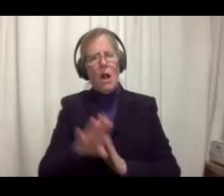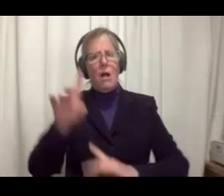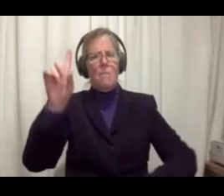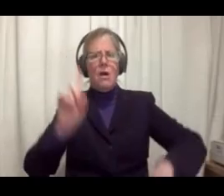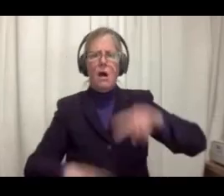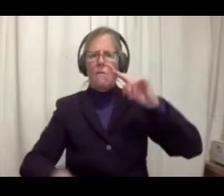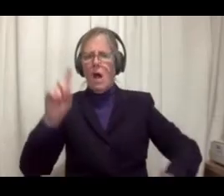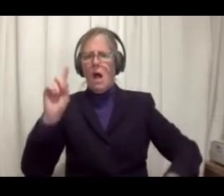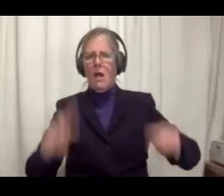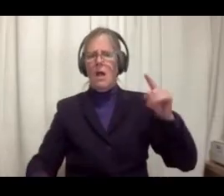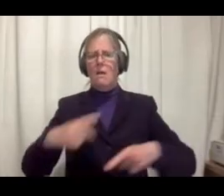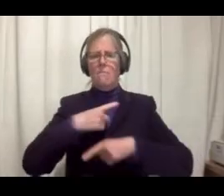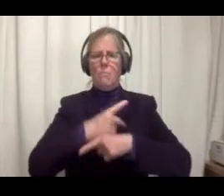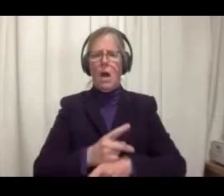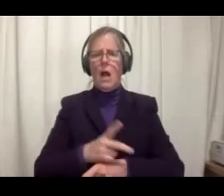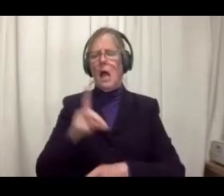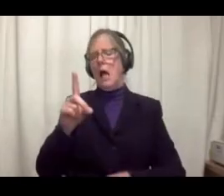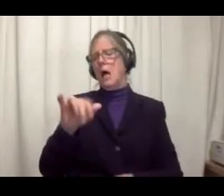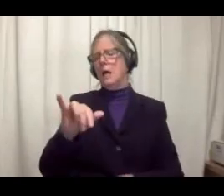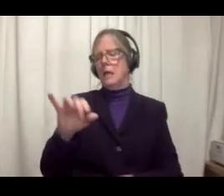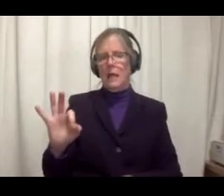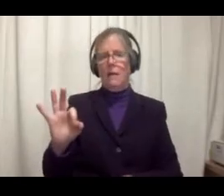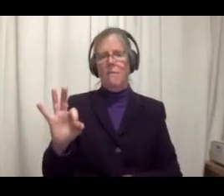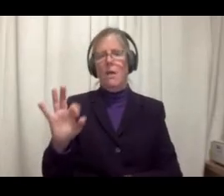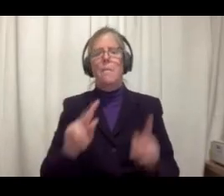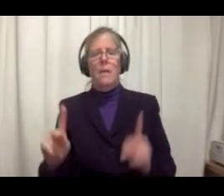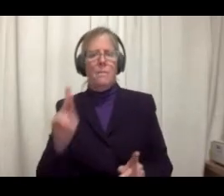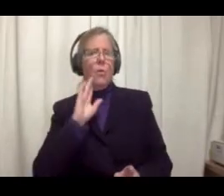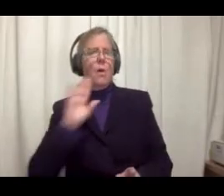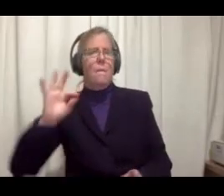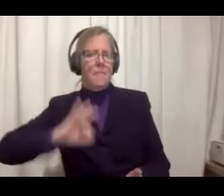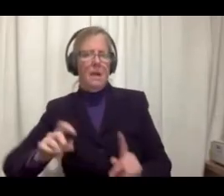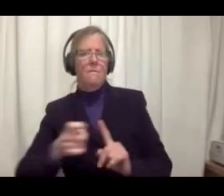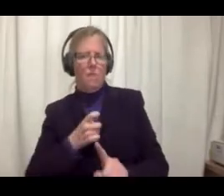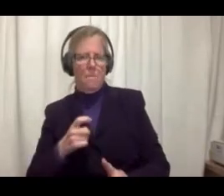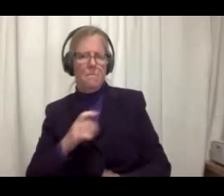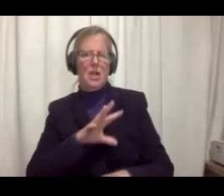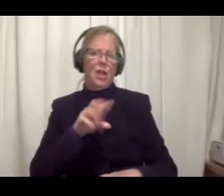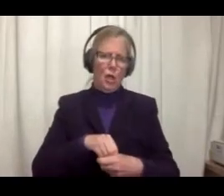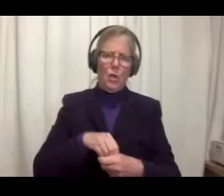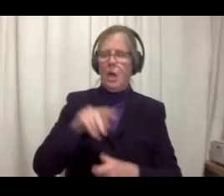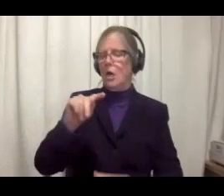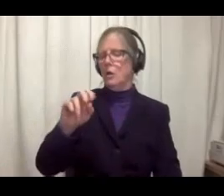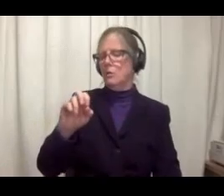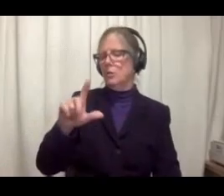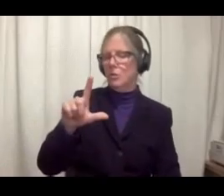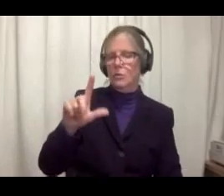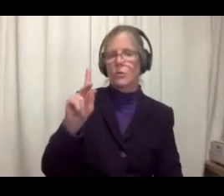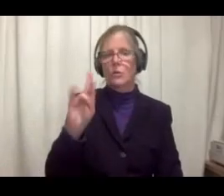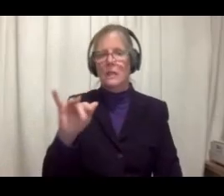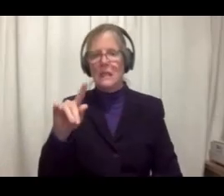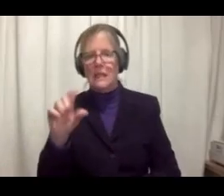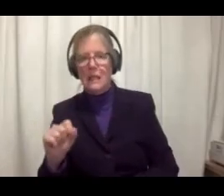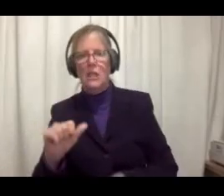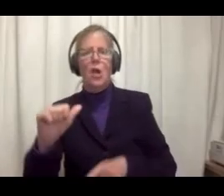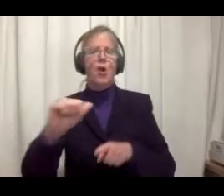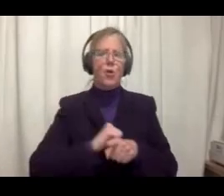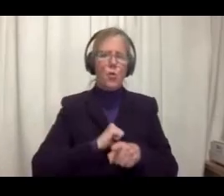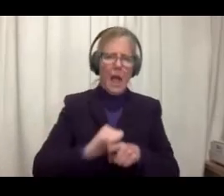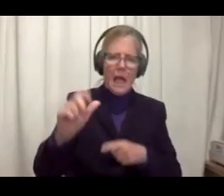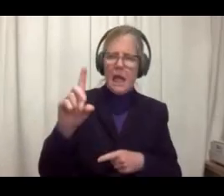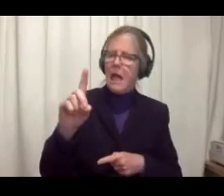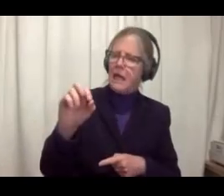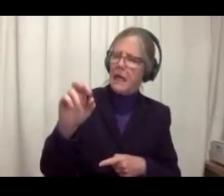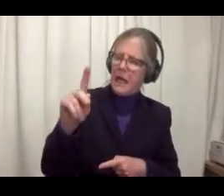from. These include toolkits, training decks, recorded webinars, podcasts, success stories,